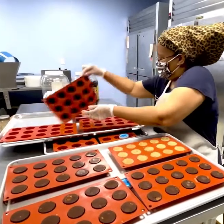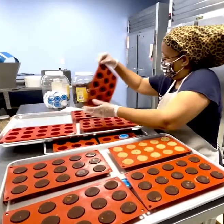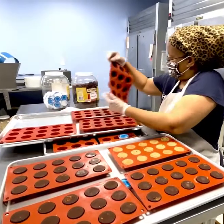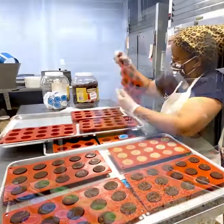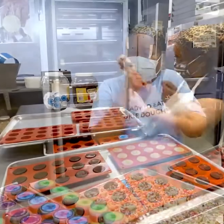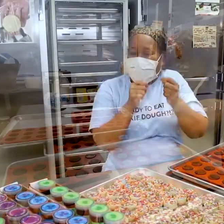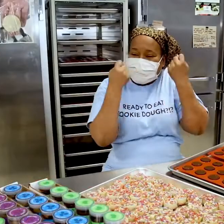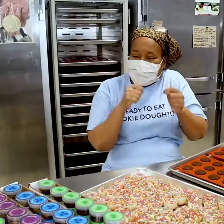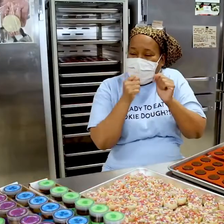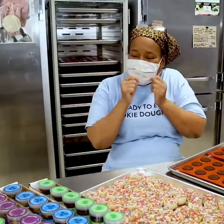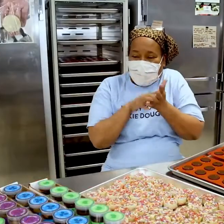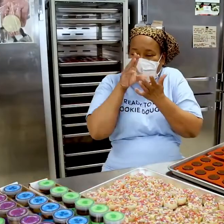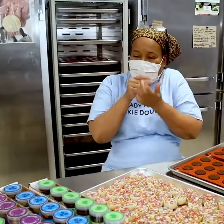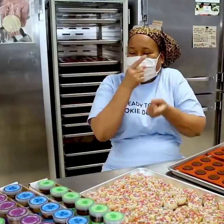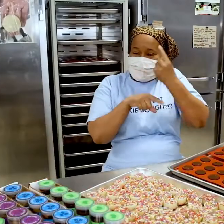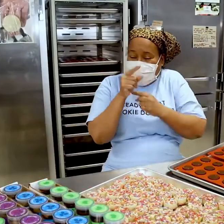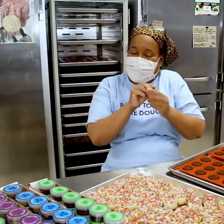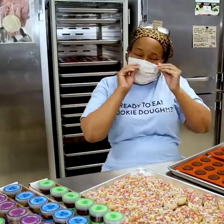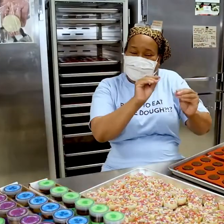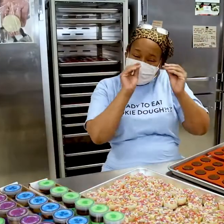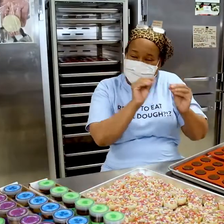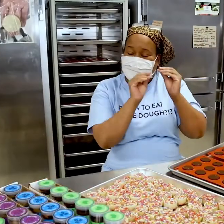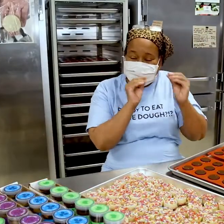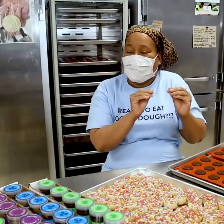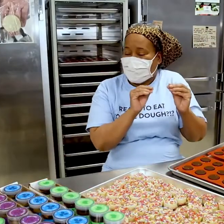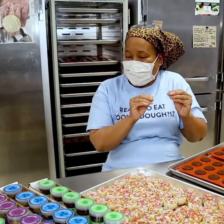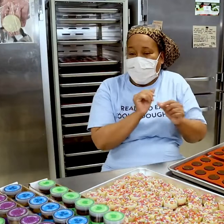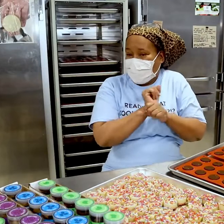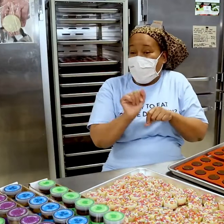you know there's no problem with communication, we've been teaching